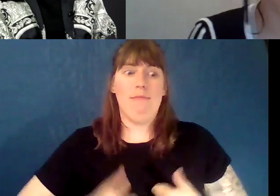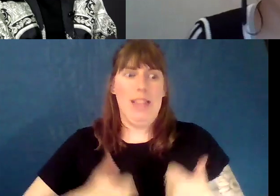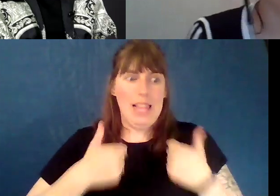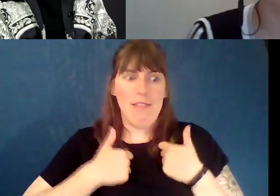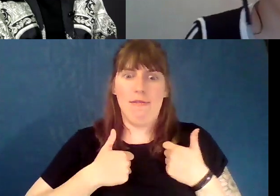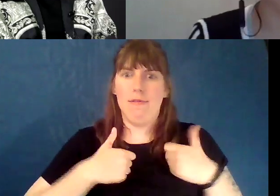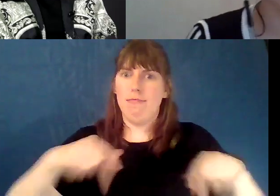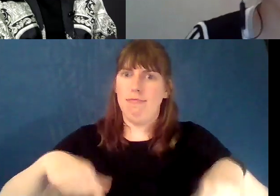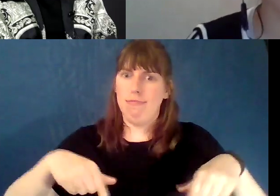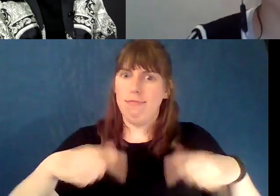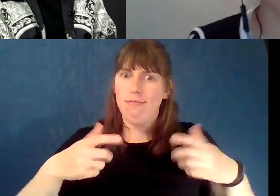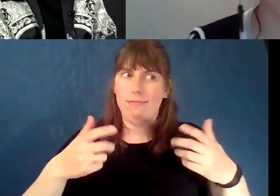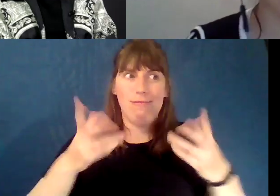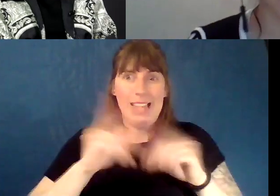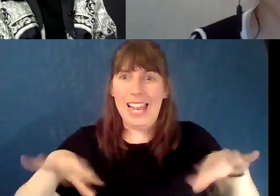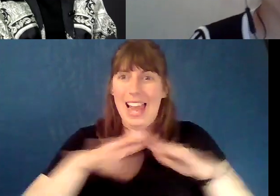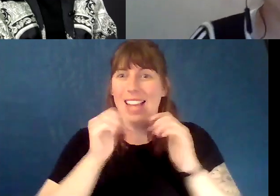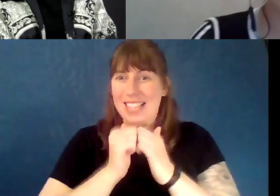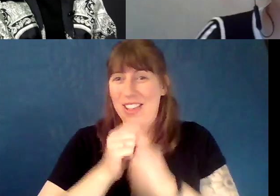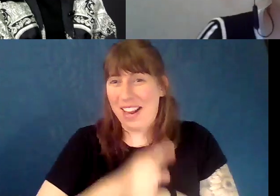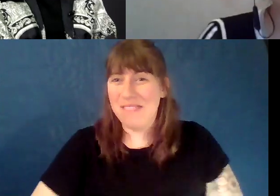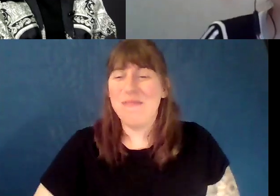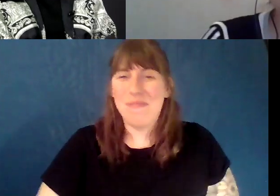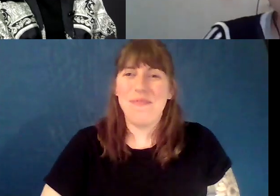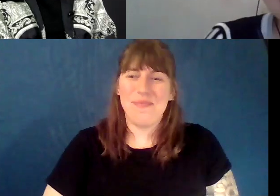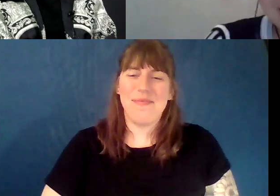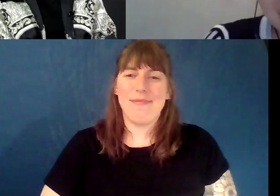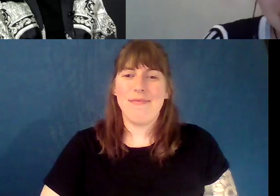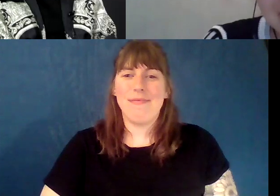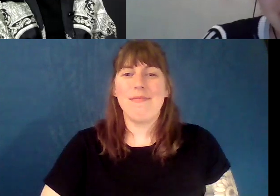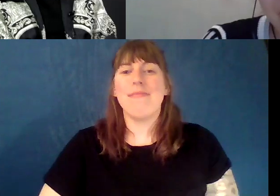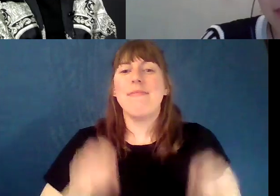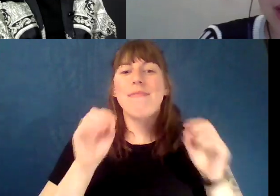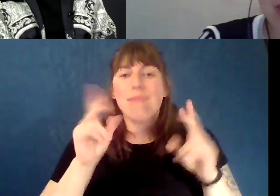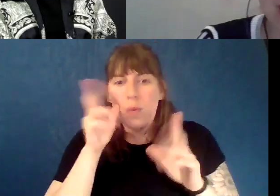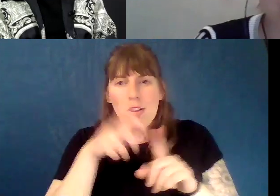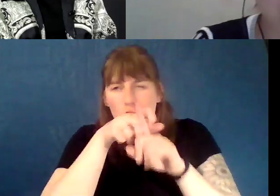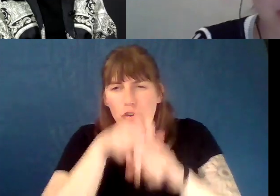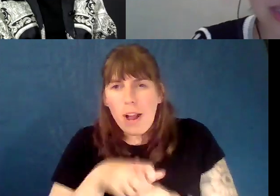astral plane, or whatever. So I'm just going to check to see if anybody has any questions,